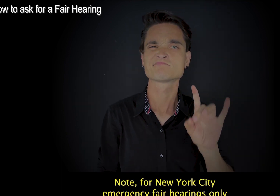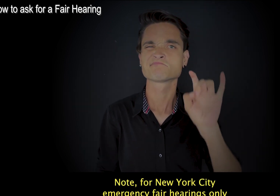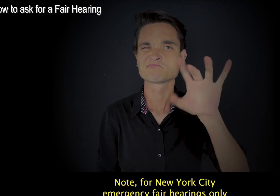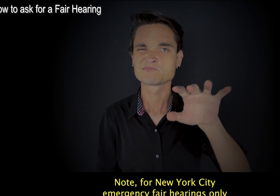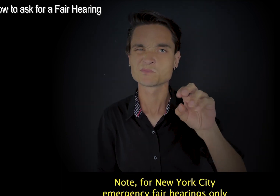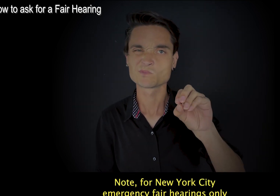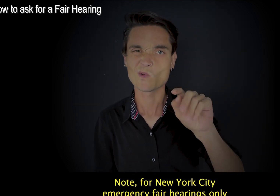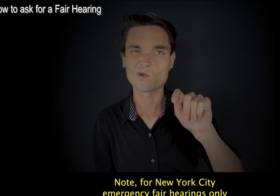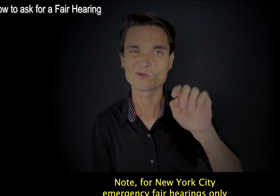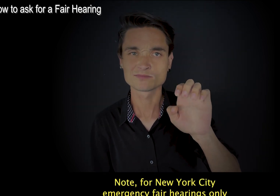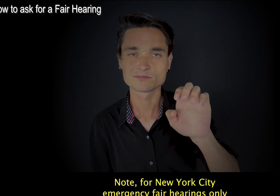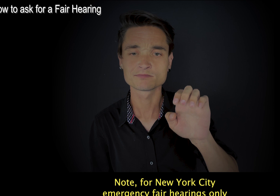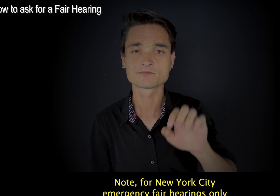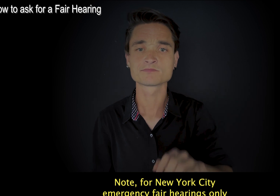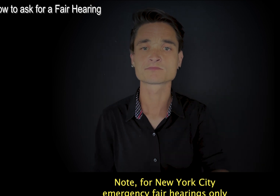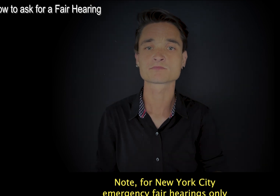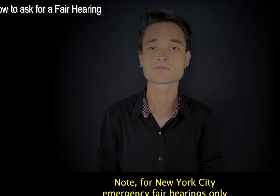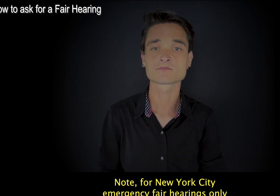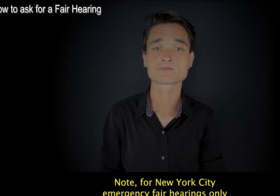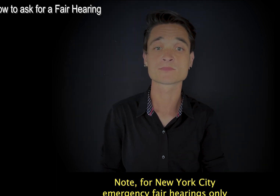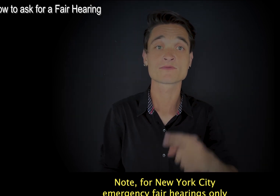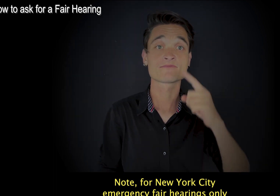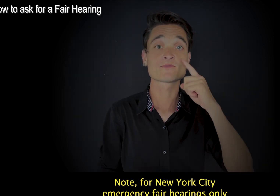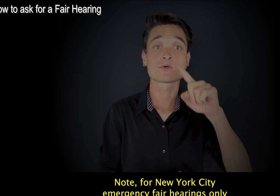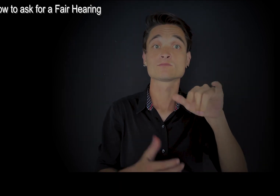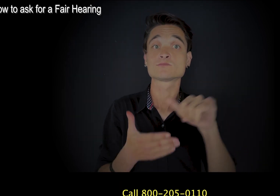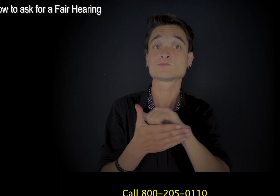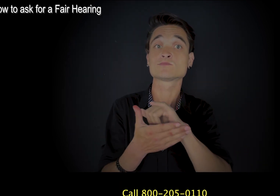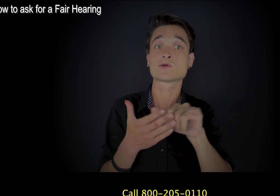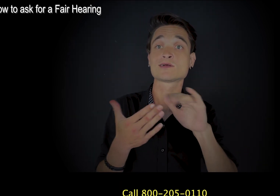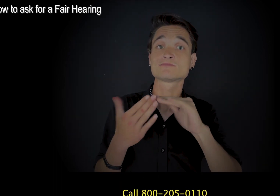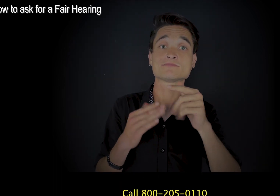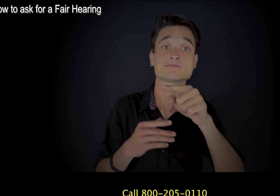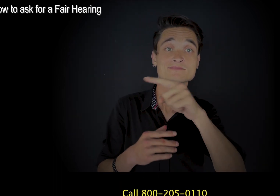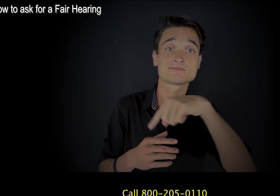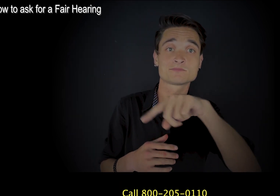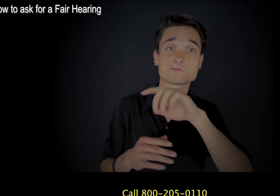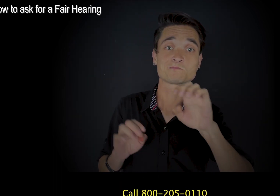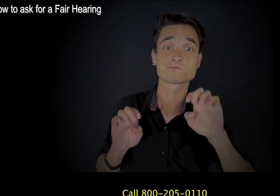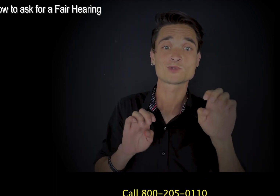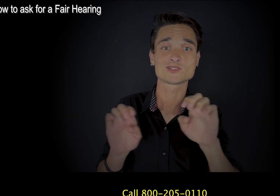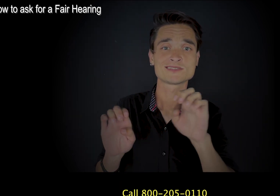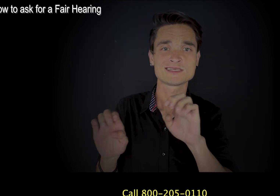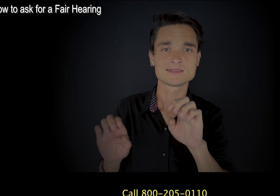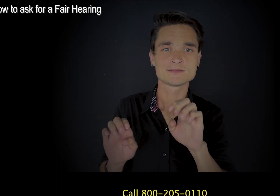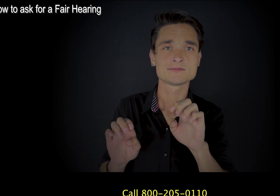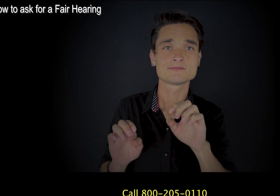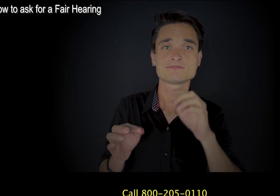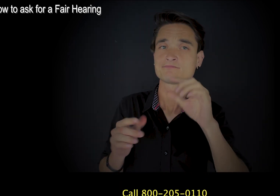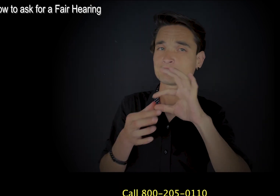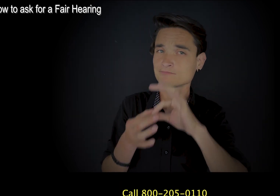Note, for New York City emergency fair hearings only Call 800-205-0110